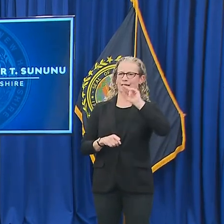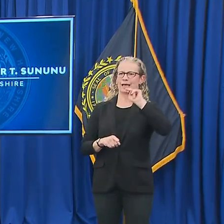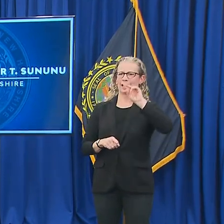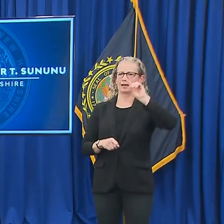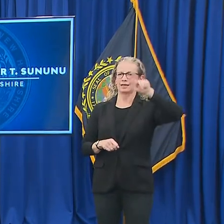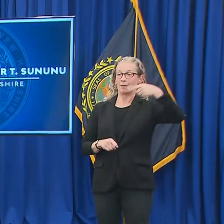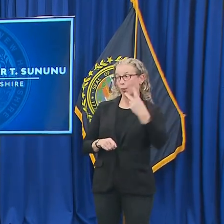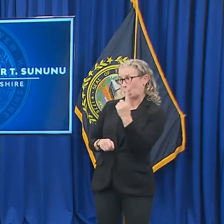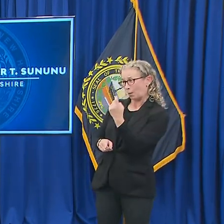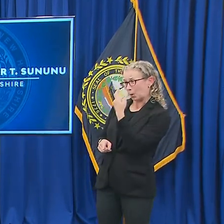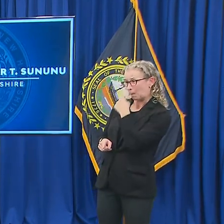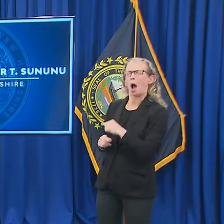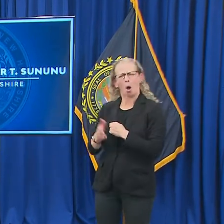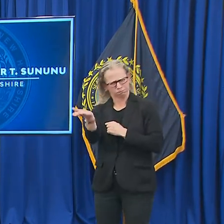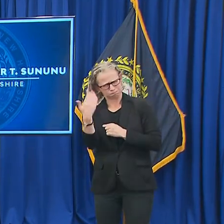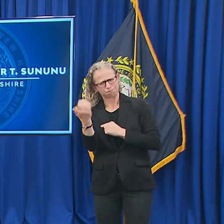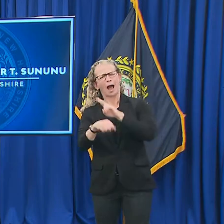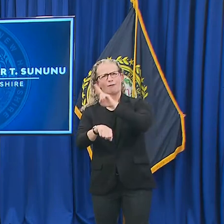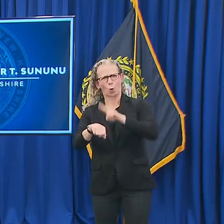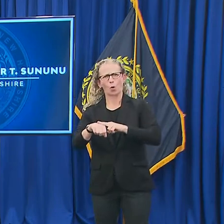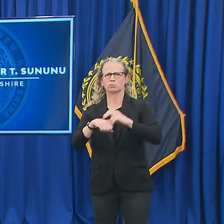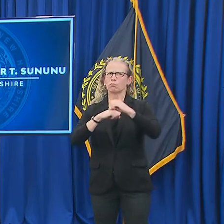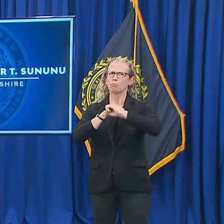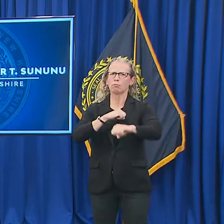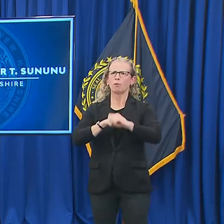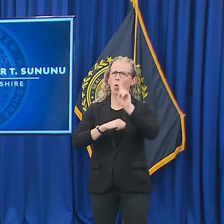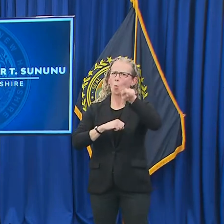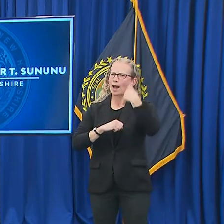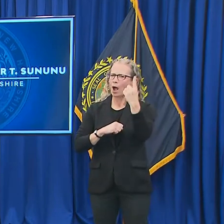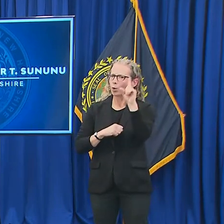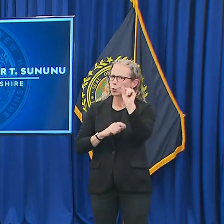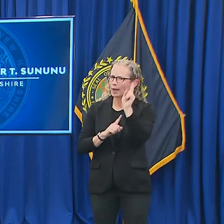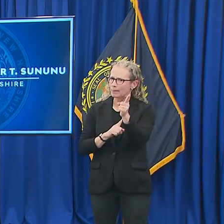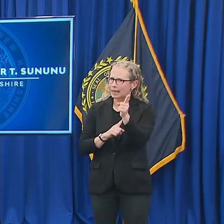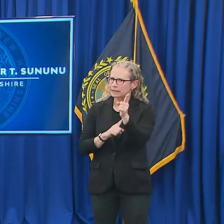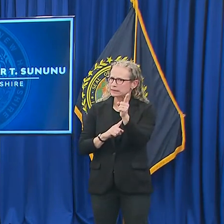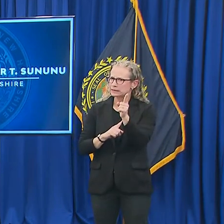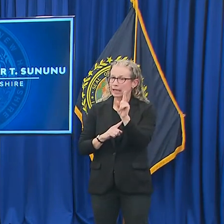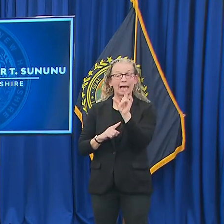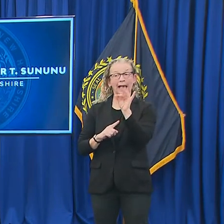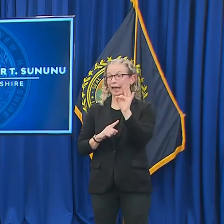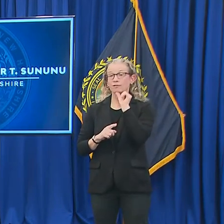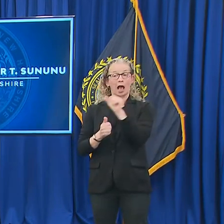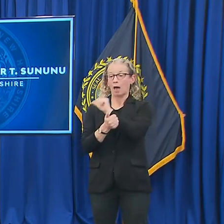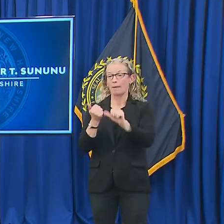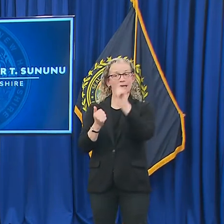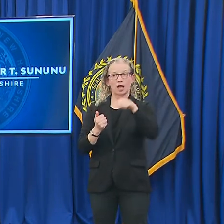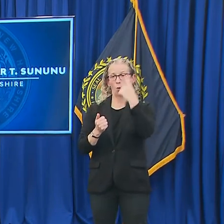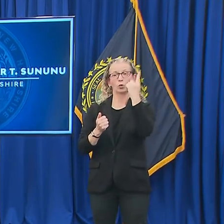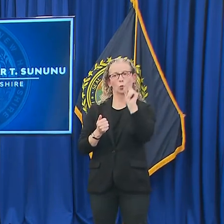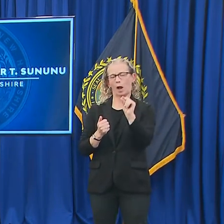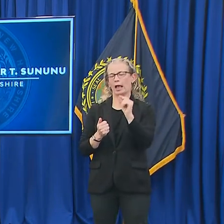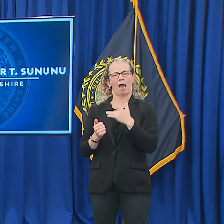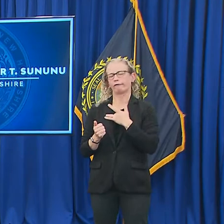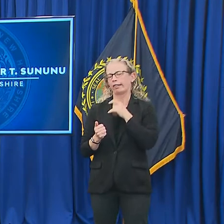in our economy. Understand that you know when you start restricting business we can do it. There's a card to play there if we had to.